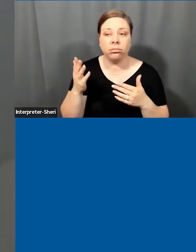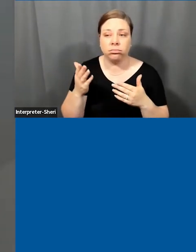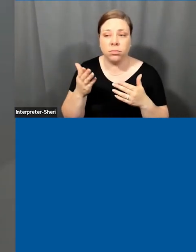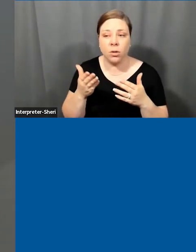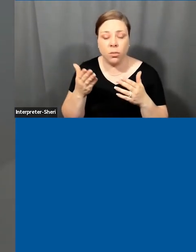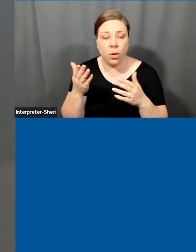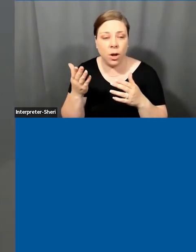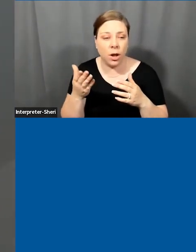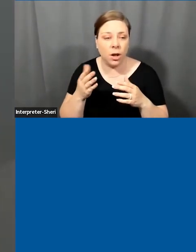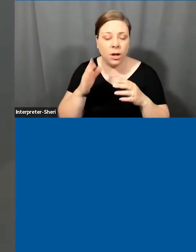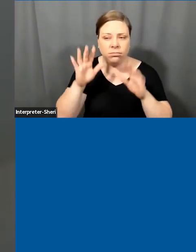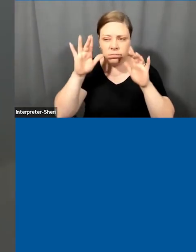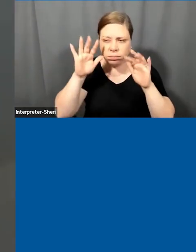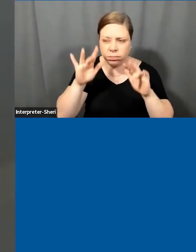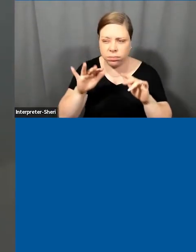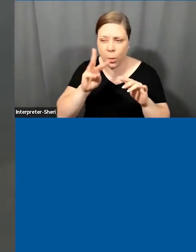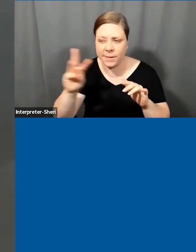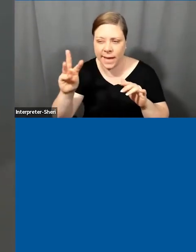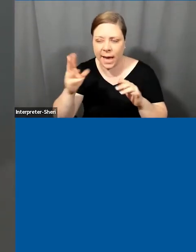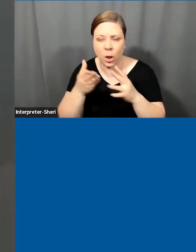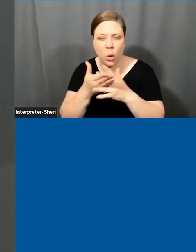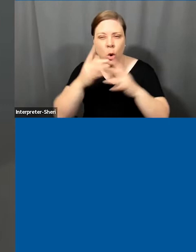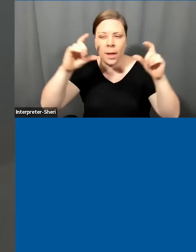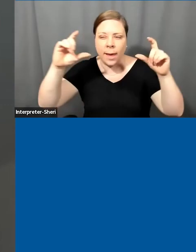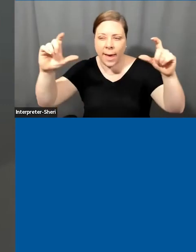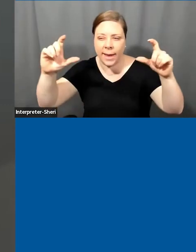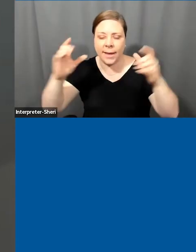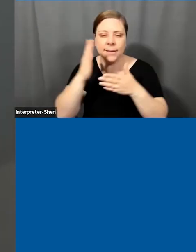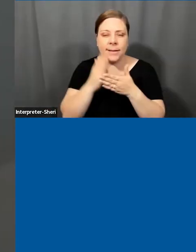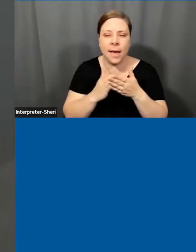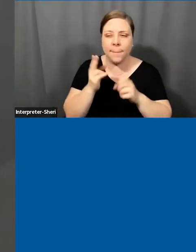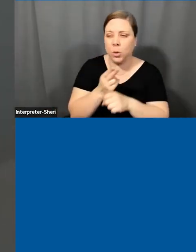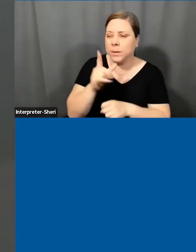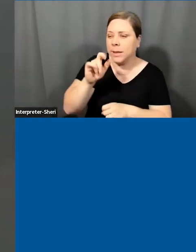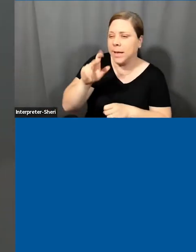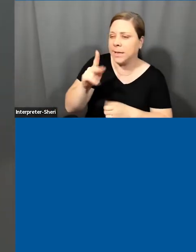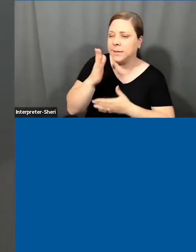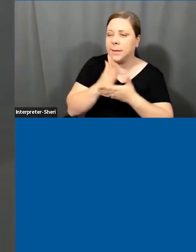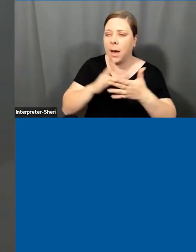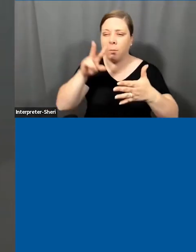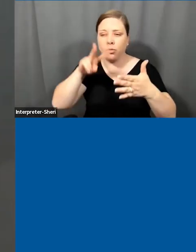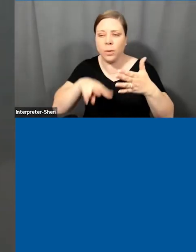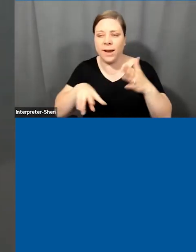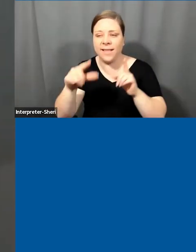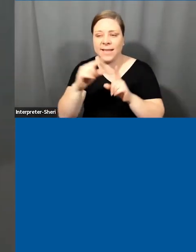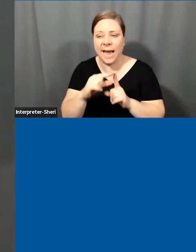Some people will just listen to the text. Some people will go by links. It's always best to try and find a person